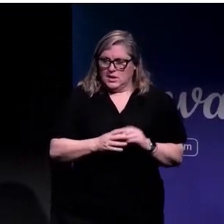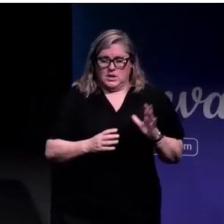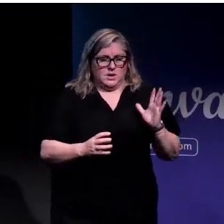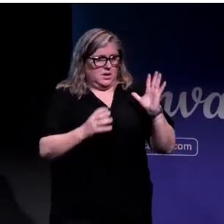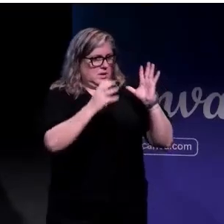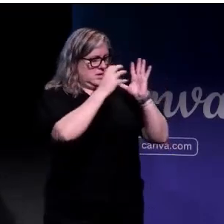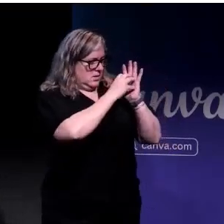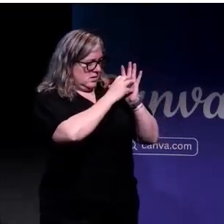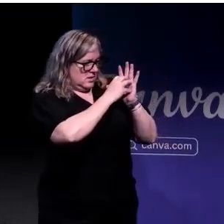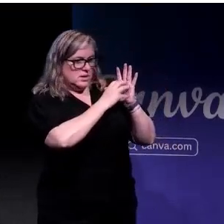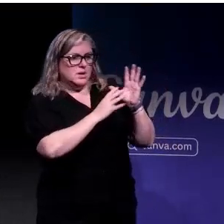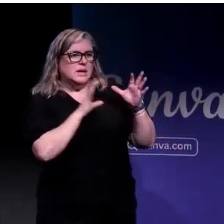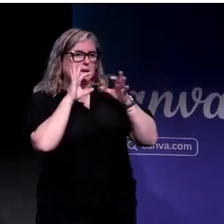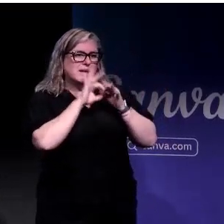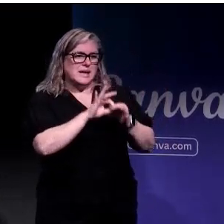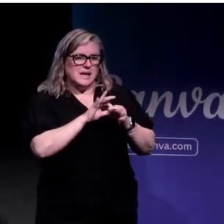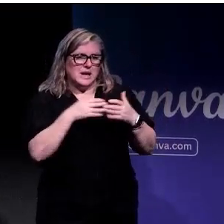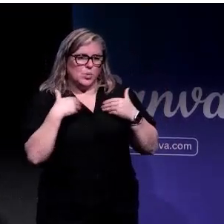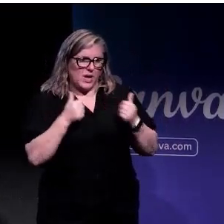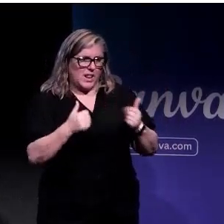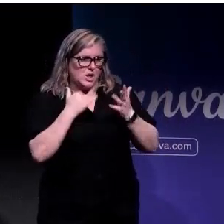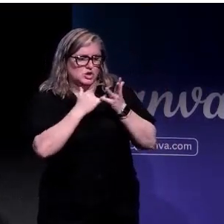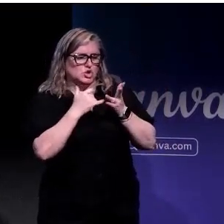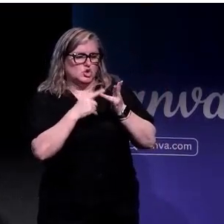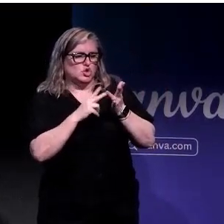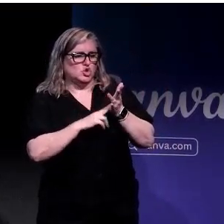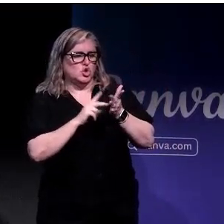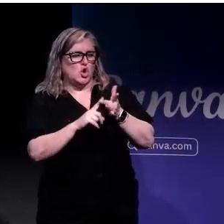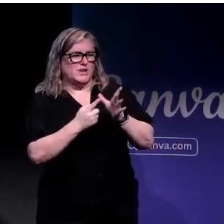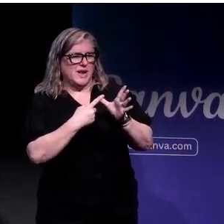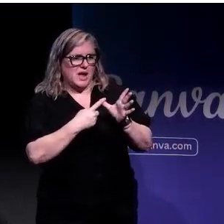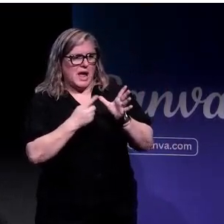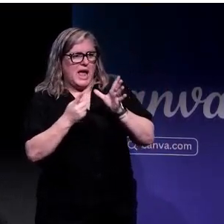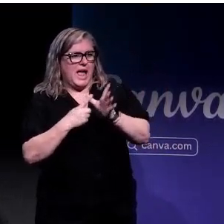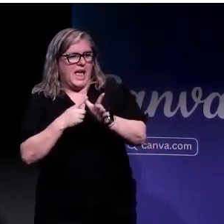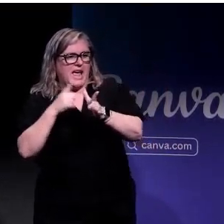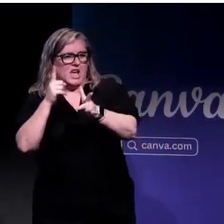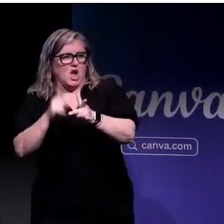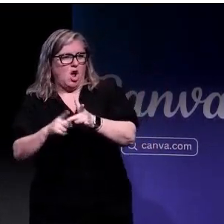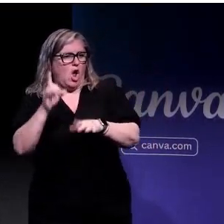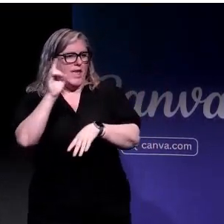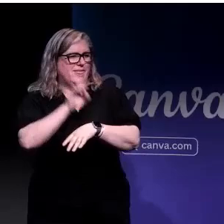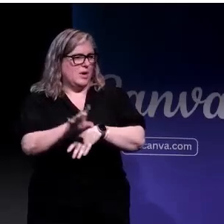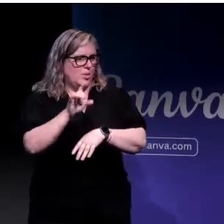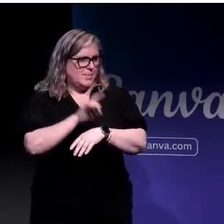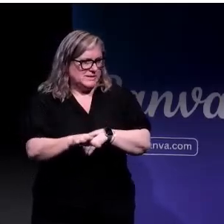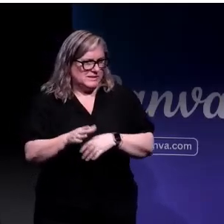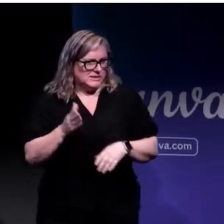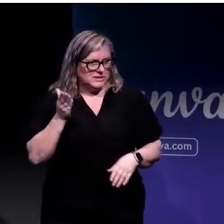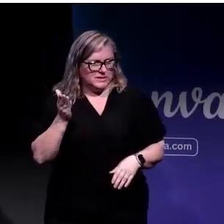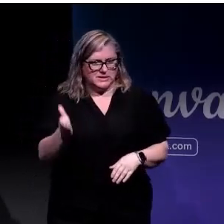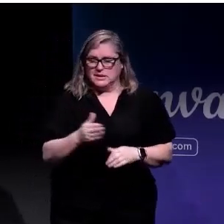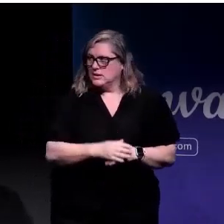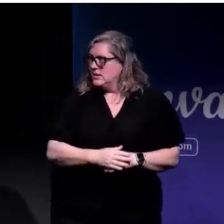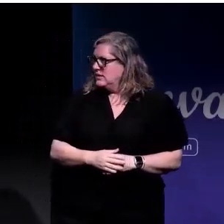It's featuring Sonia, which is our AI powered therapist. That sounds interesting, doesn't it?